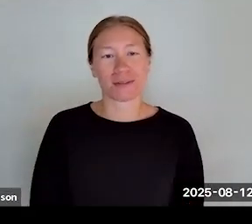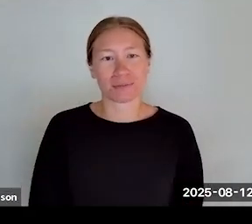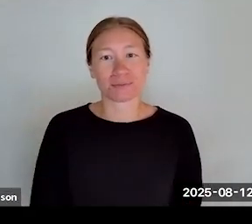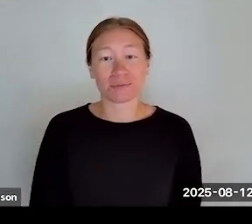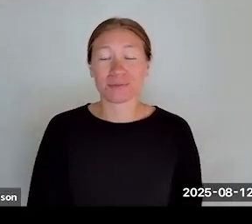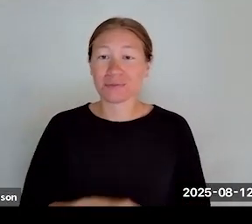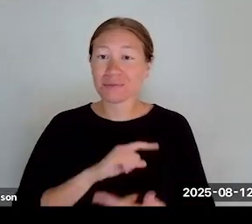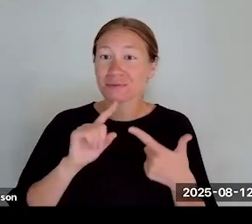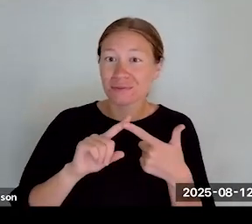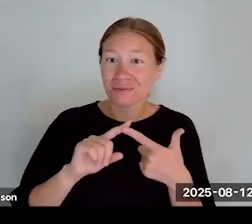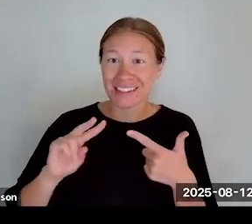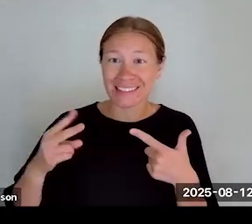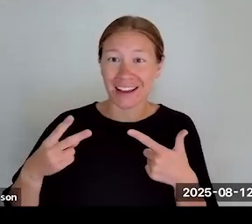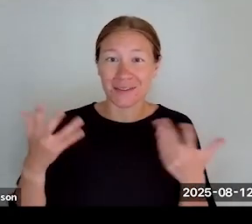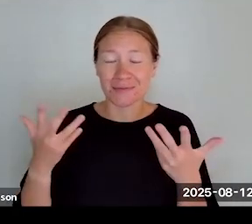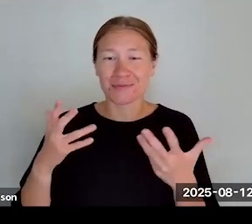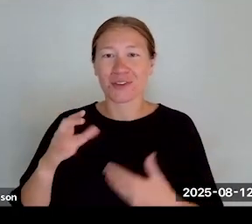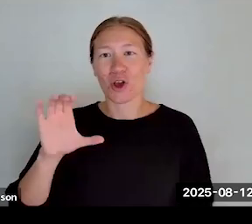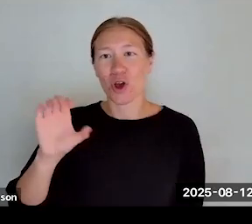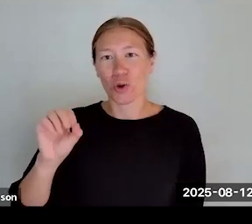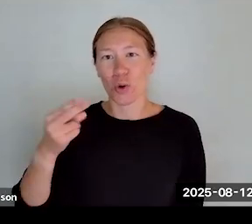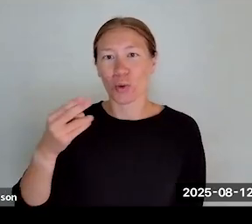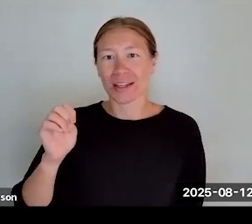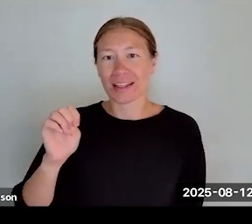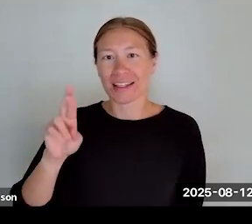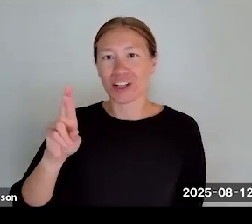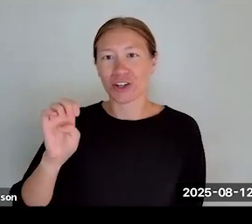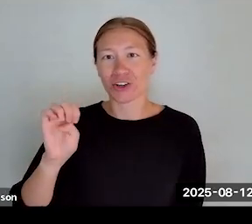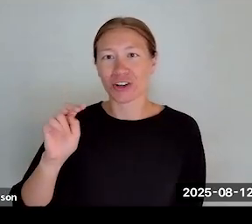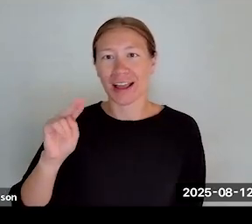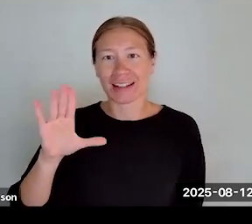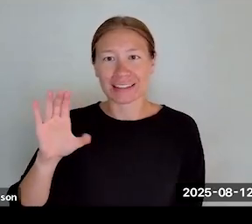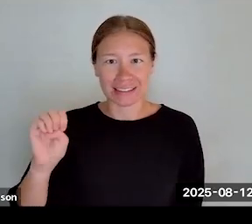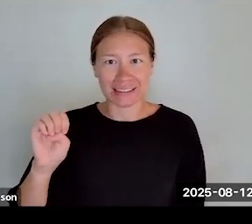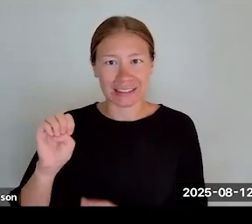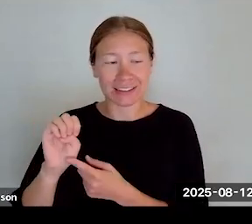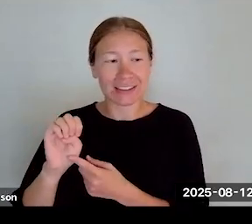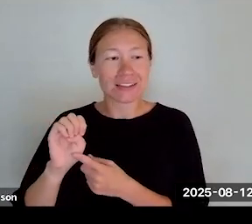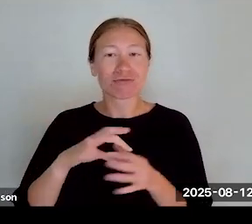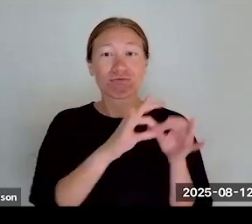The second C stands for coherence. Coherence involves logically connecting all points